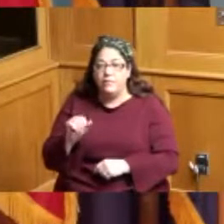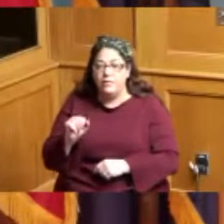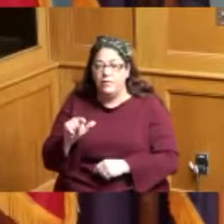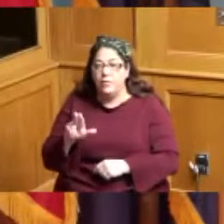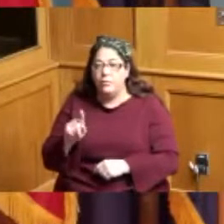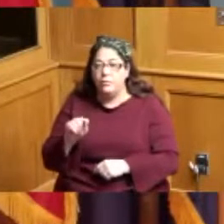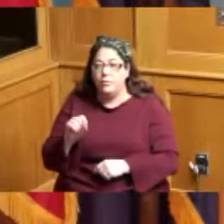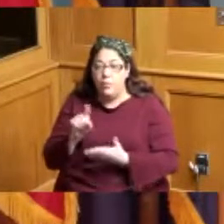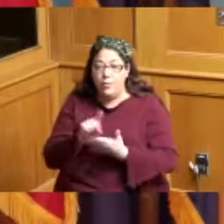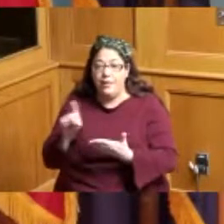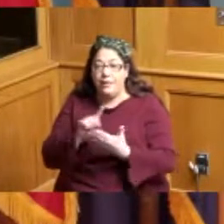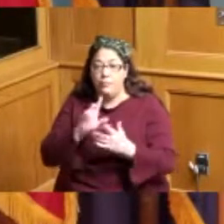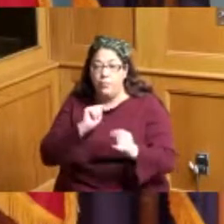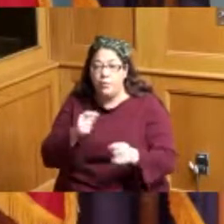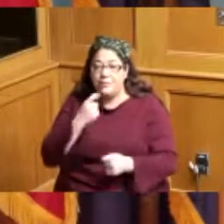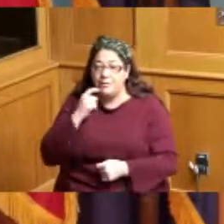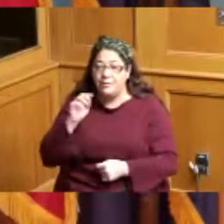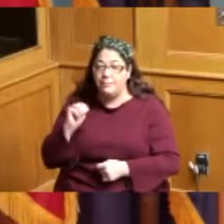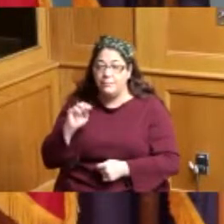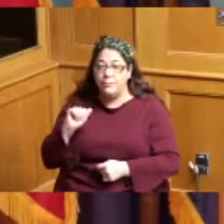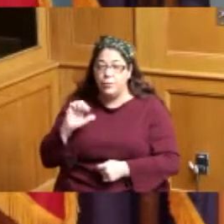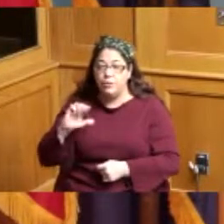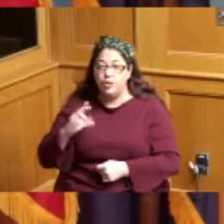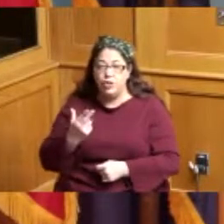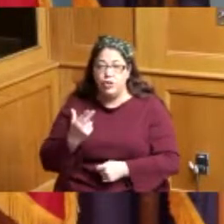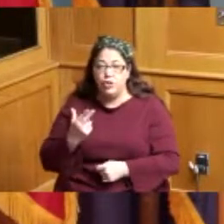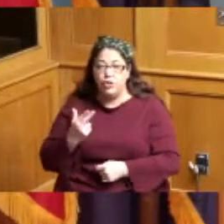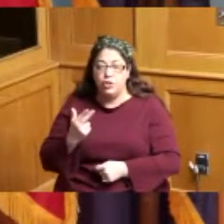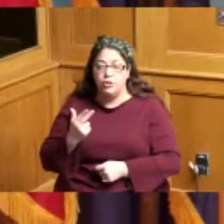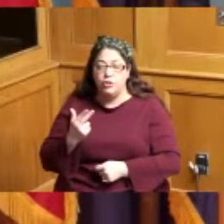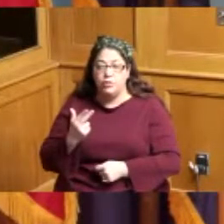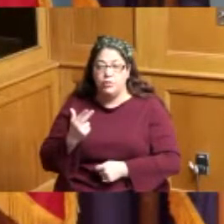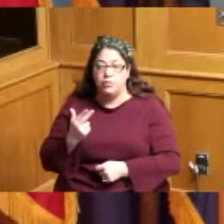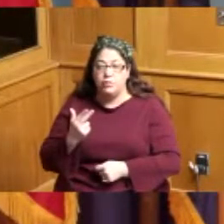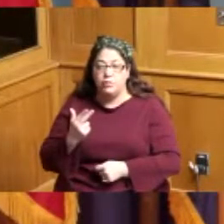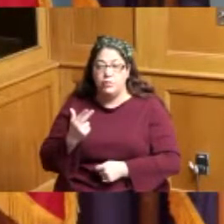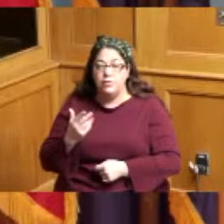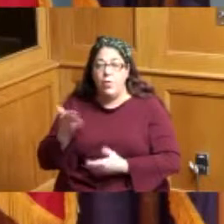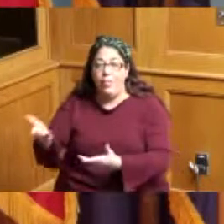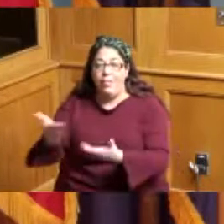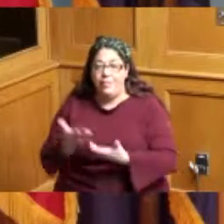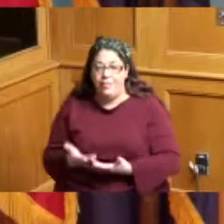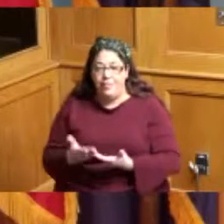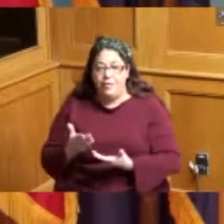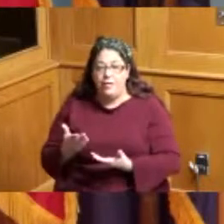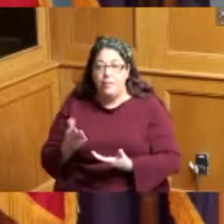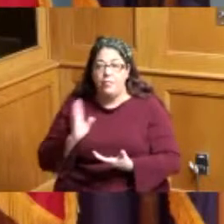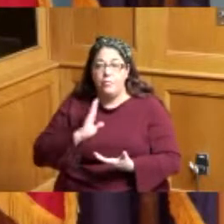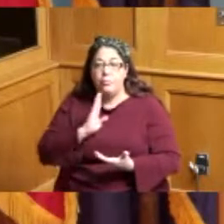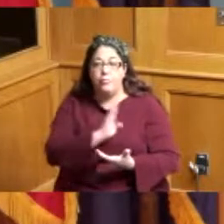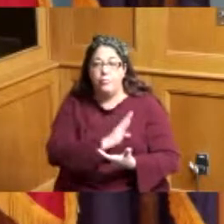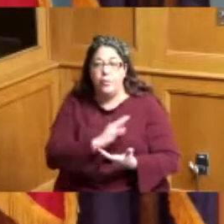it says that in march something would come before the Board for almost eight million